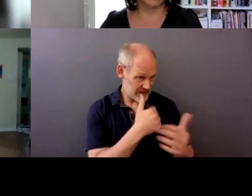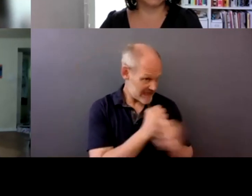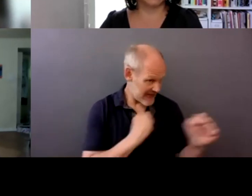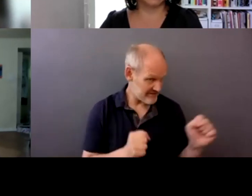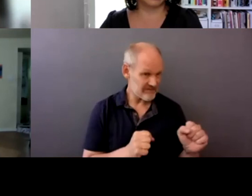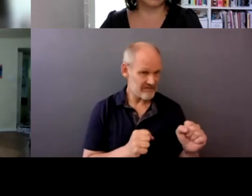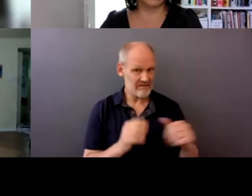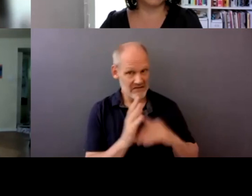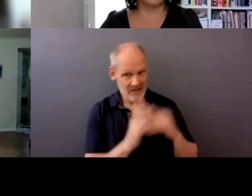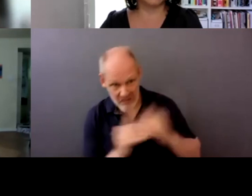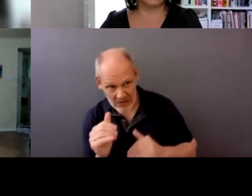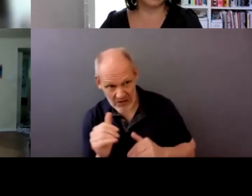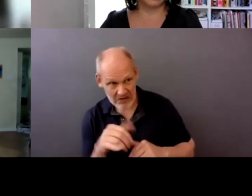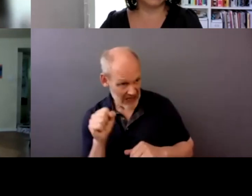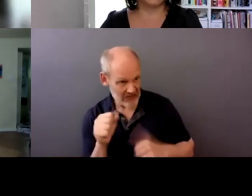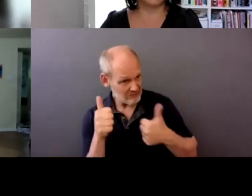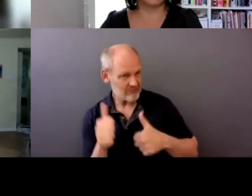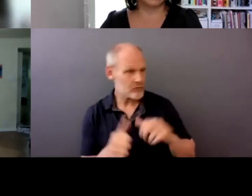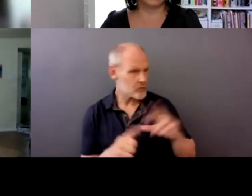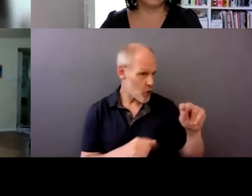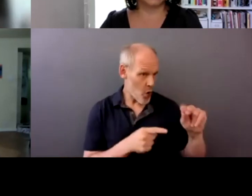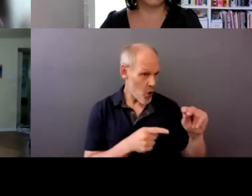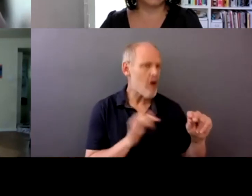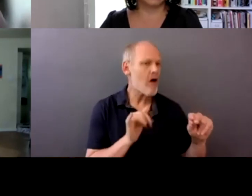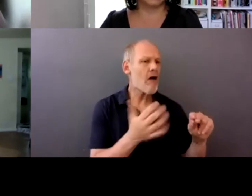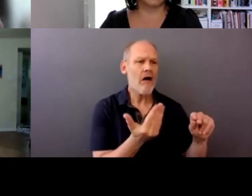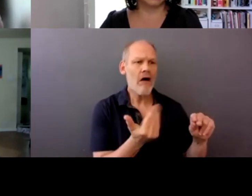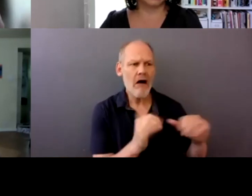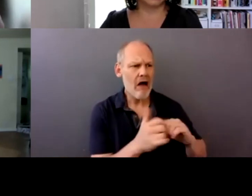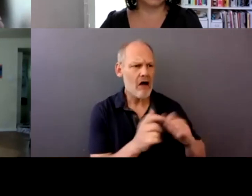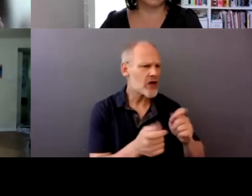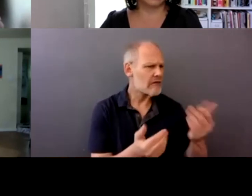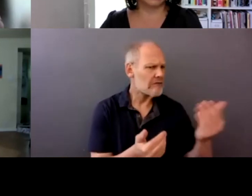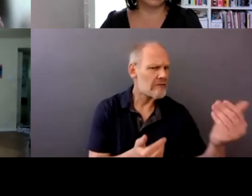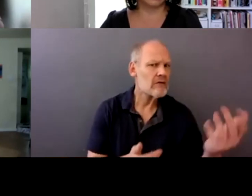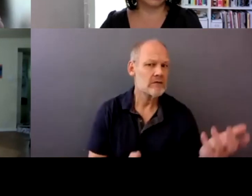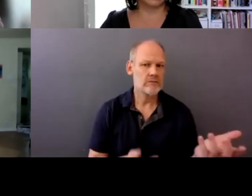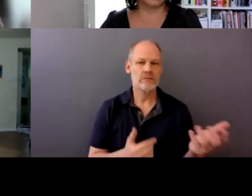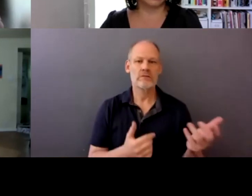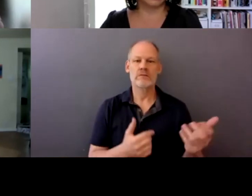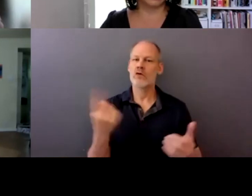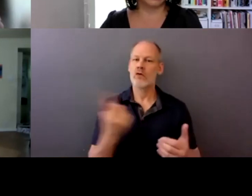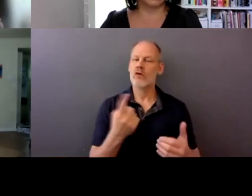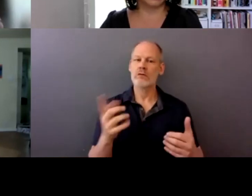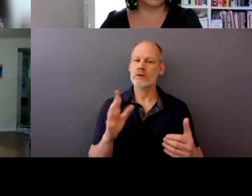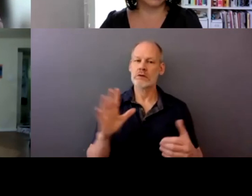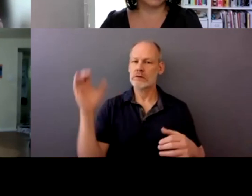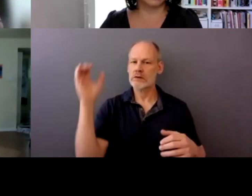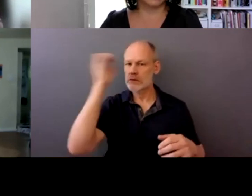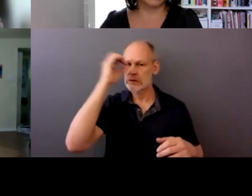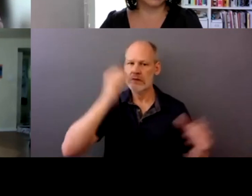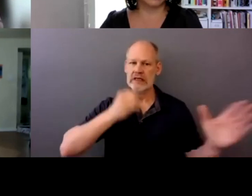or have the space more accessible. So through every single process participants are asked to